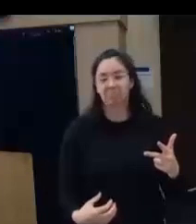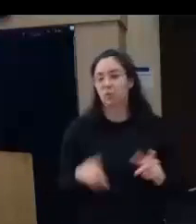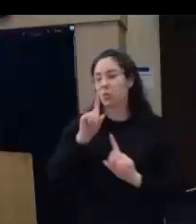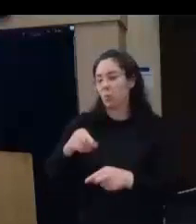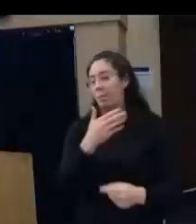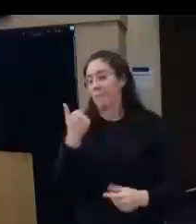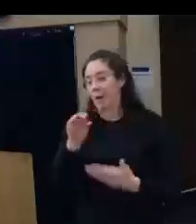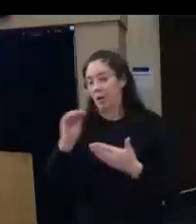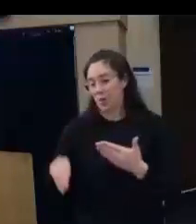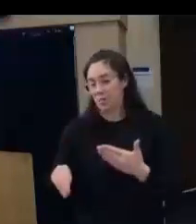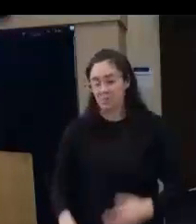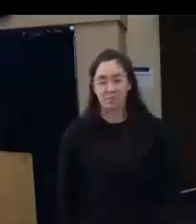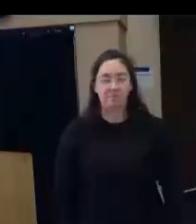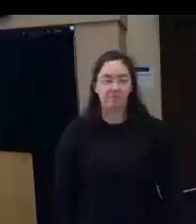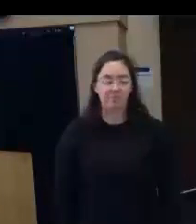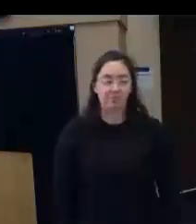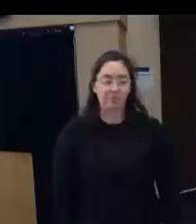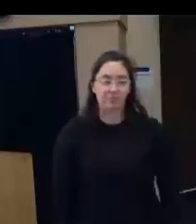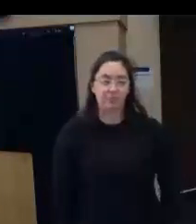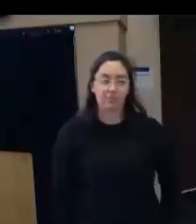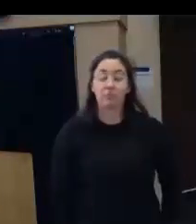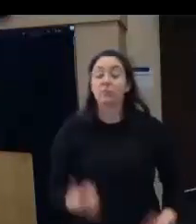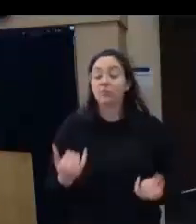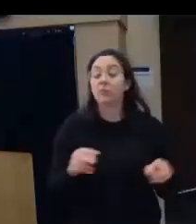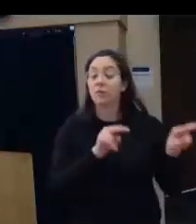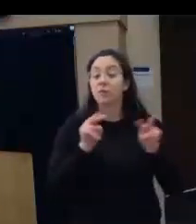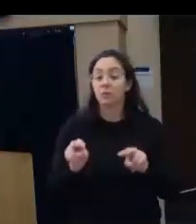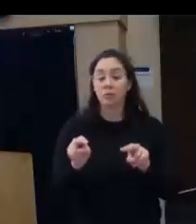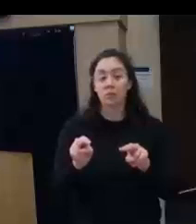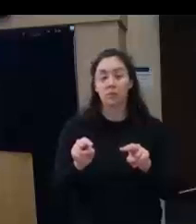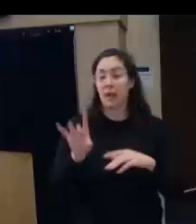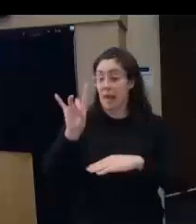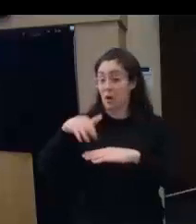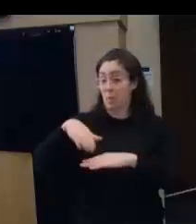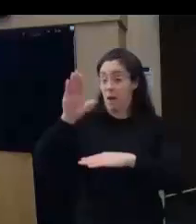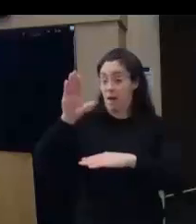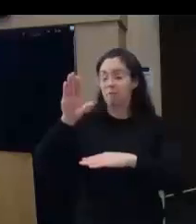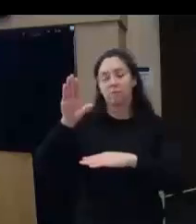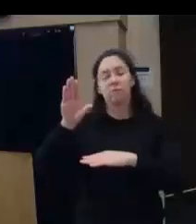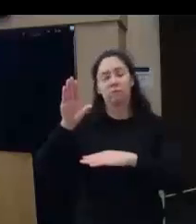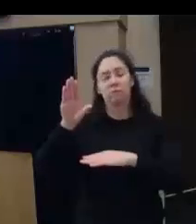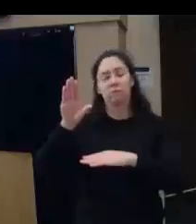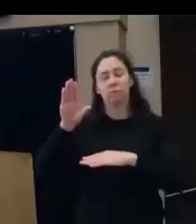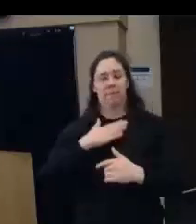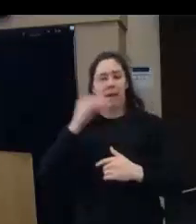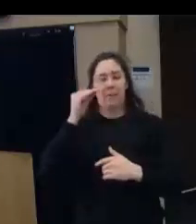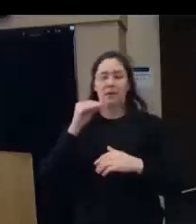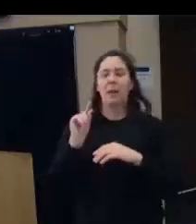outcomes then when we looked at um so eight or above is I think um mildly elevated 11 is